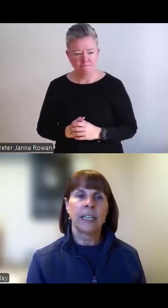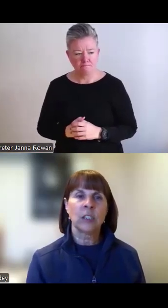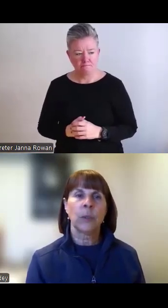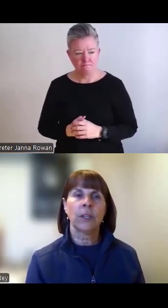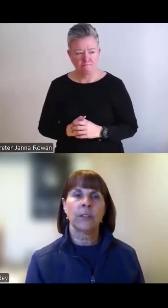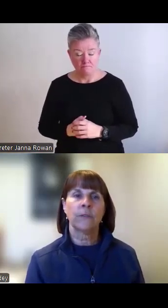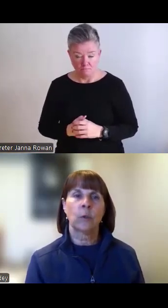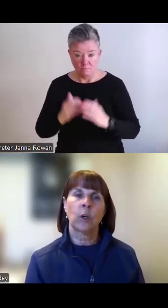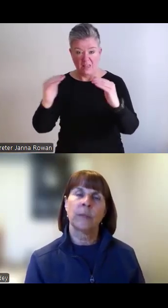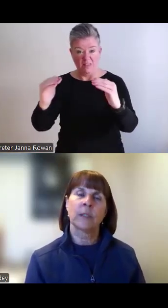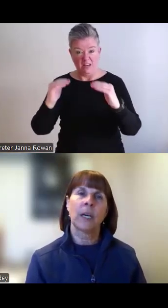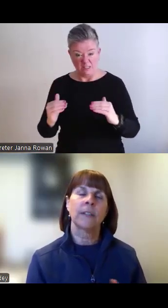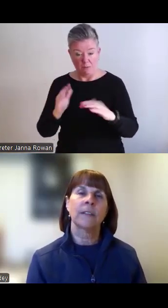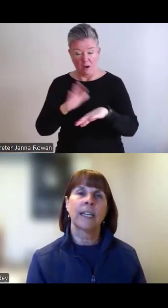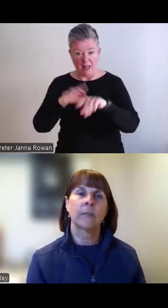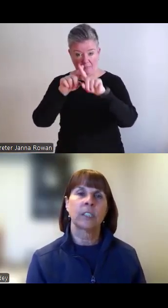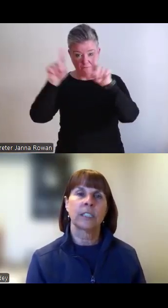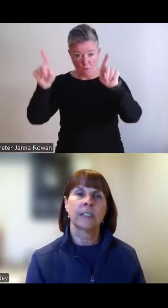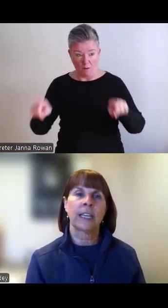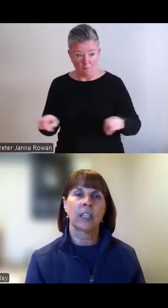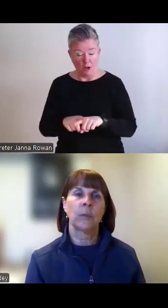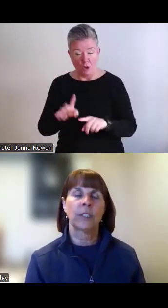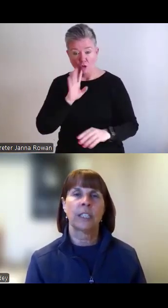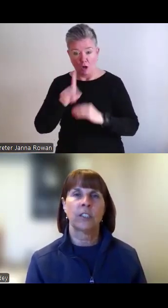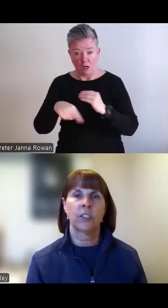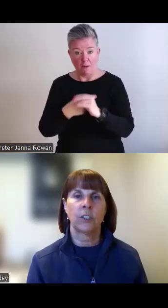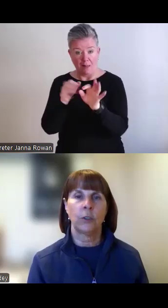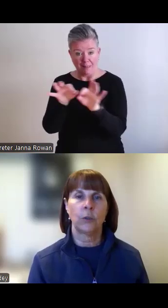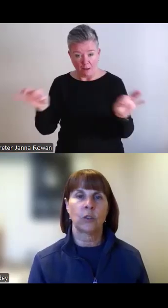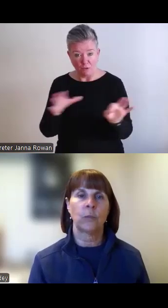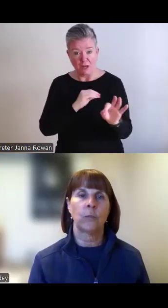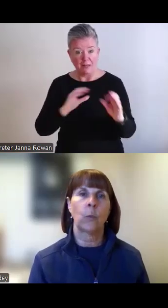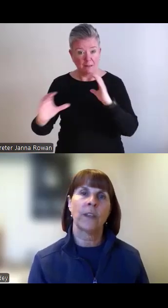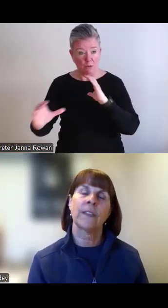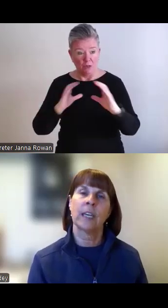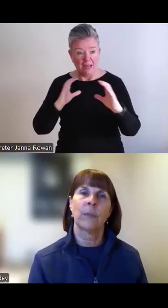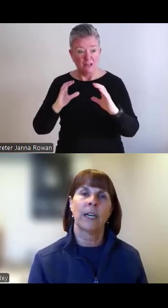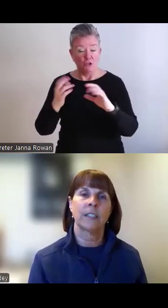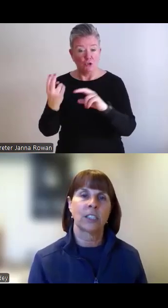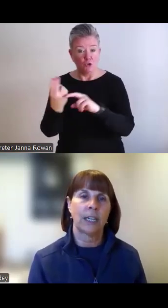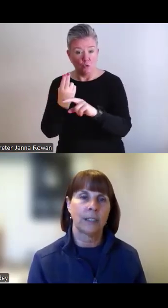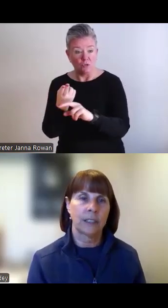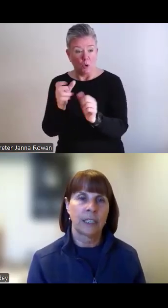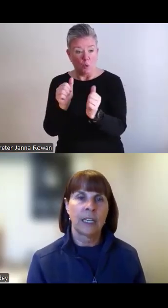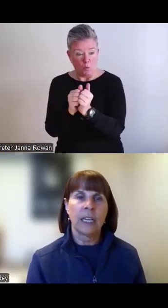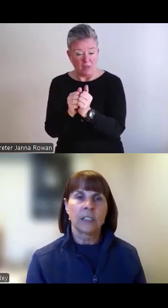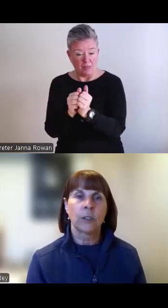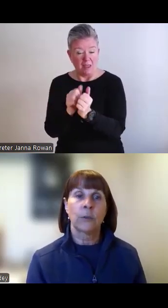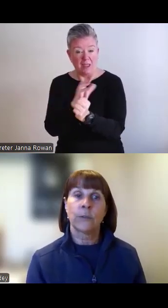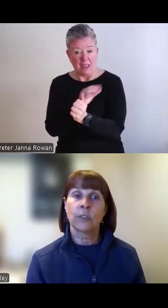The next part of the form is about the languages and communication used with and by the child. So